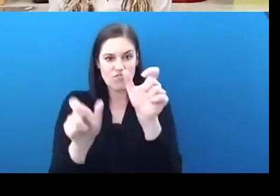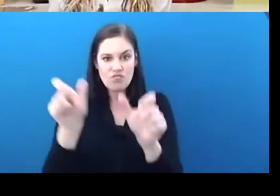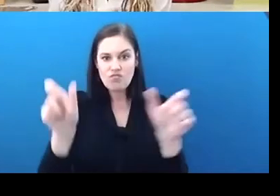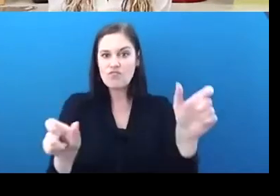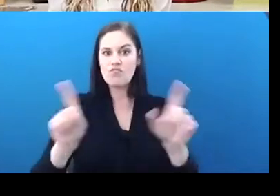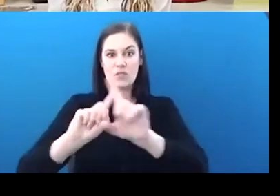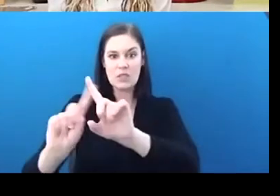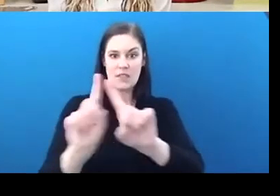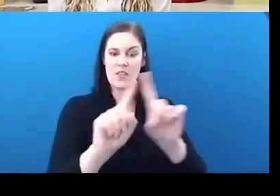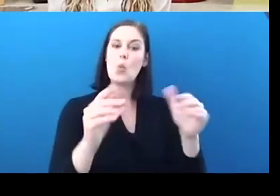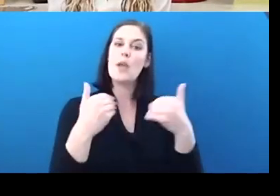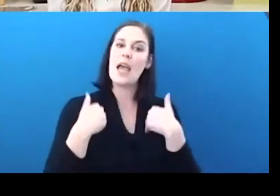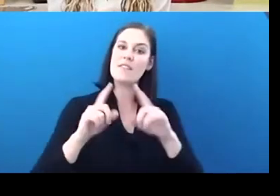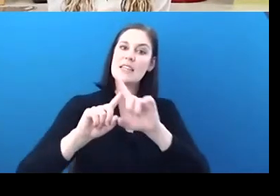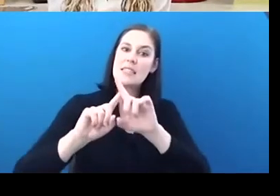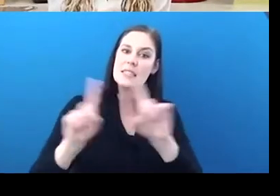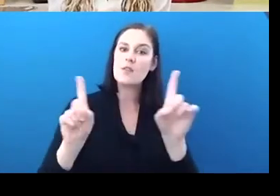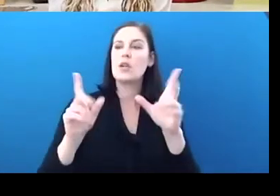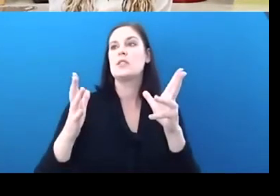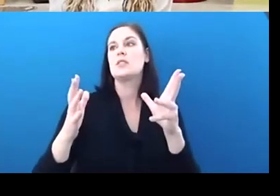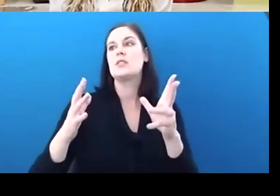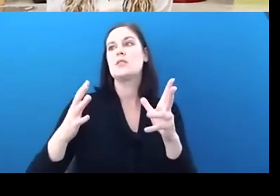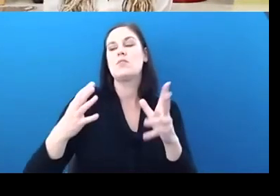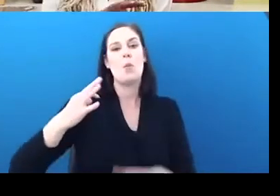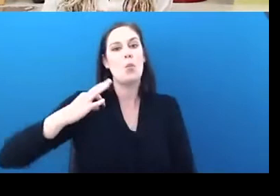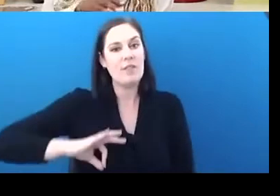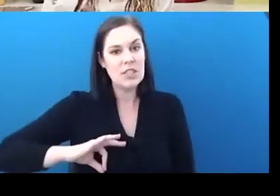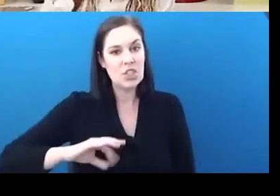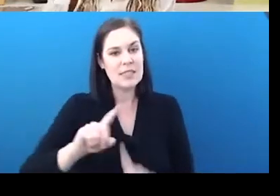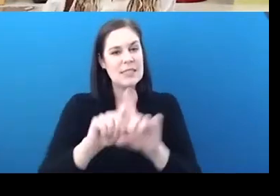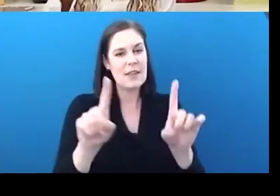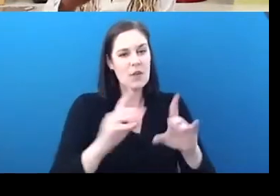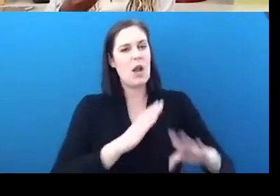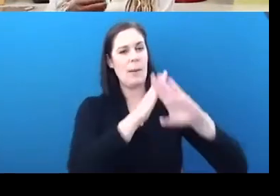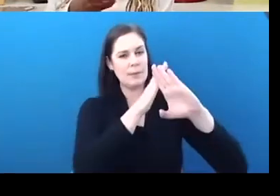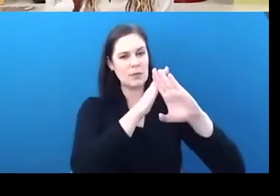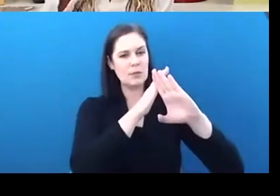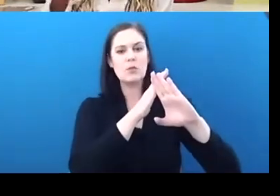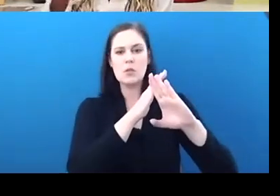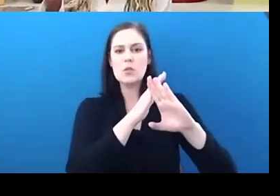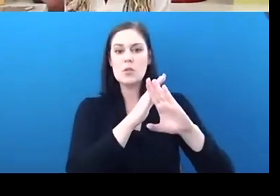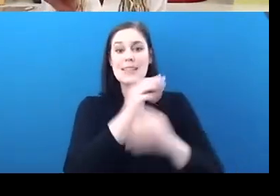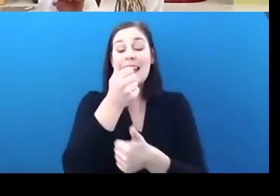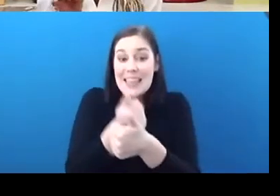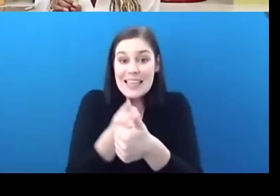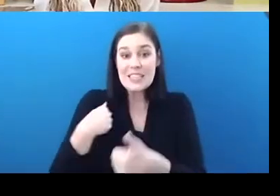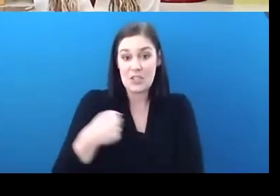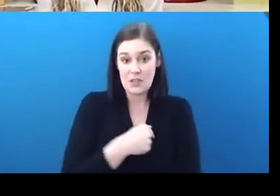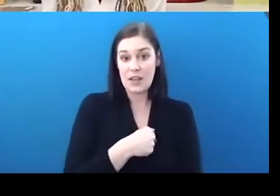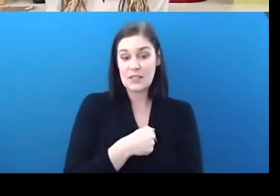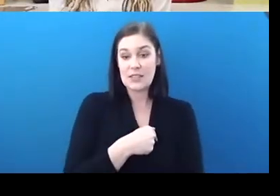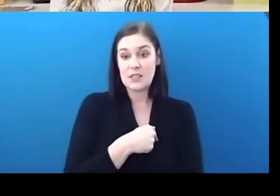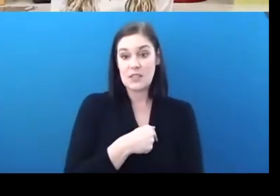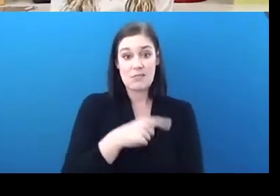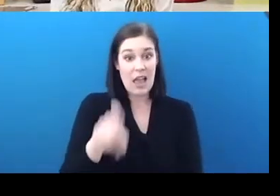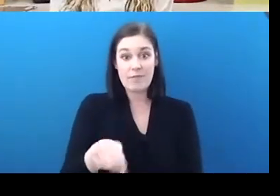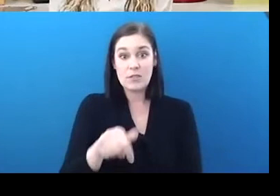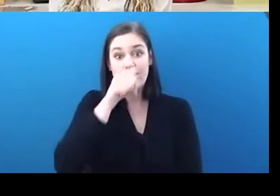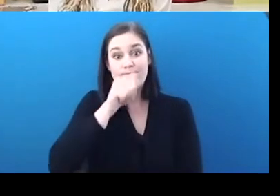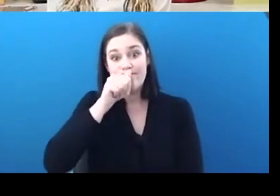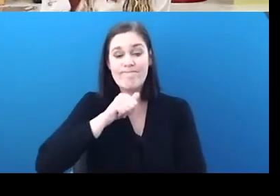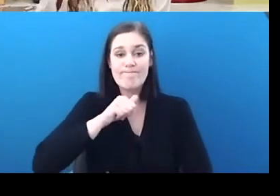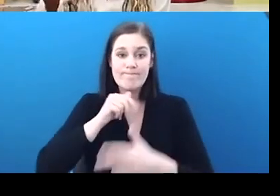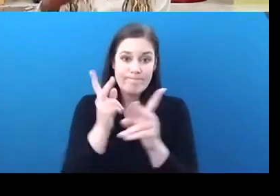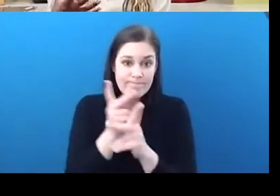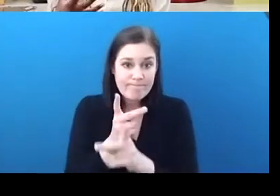and different obstacles that each and every one of us has to deal with, and just watching this panel